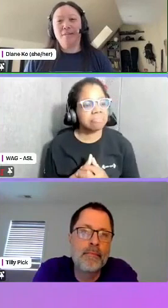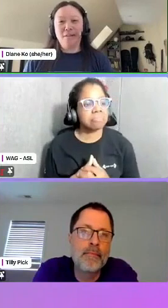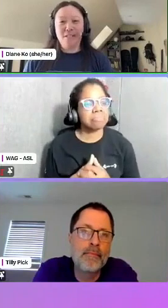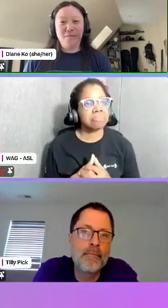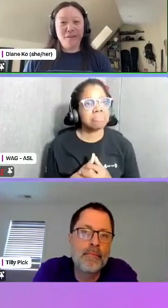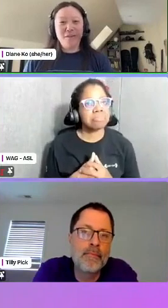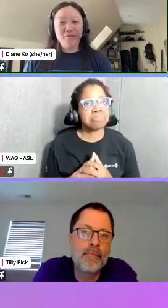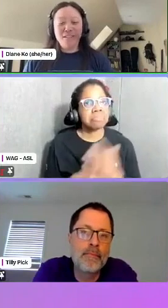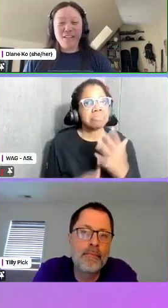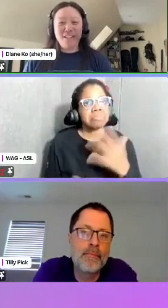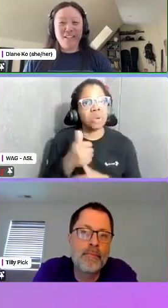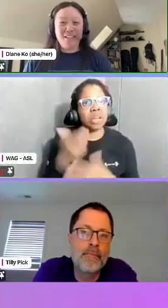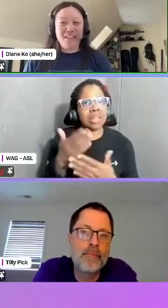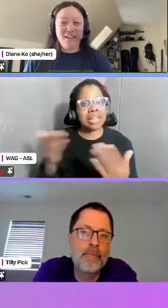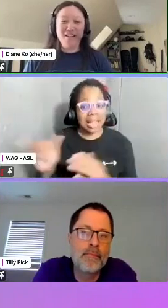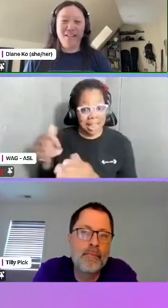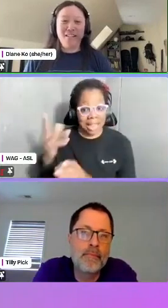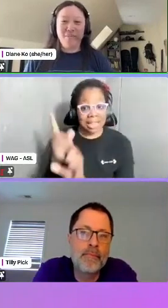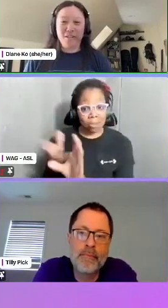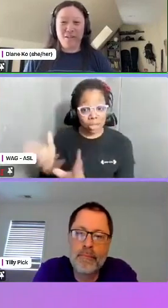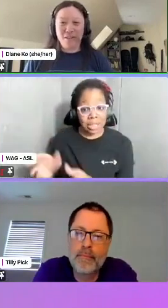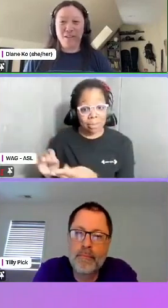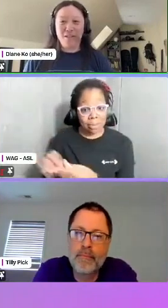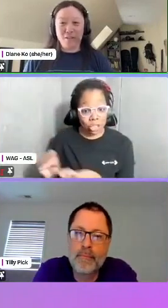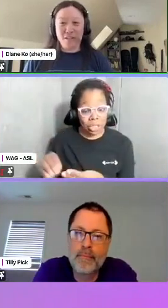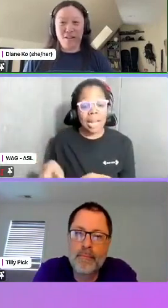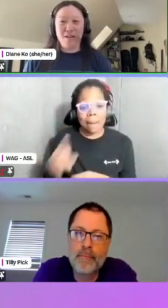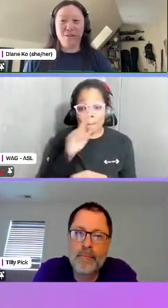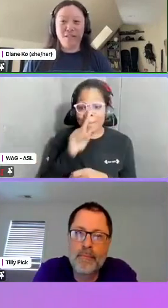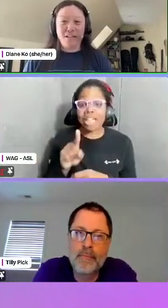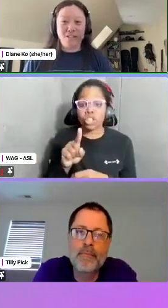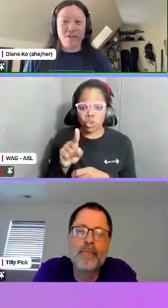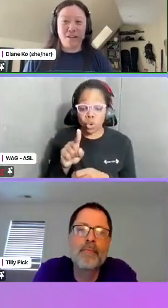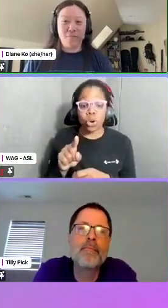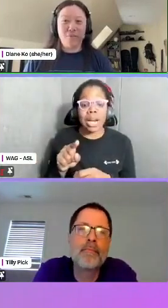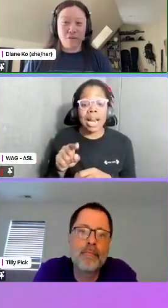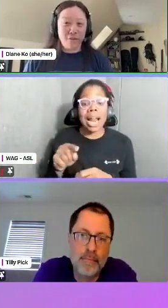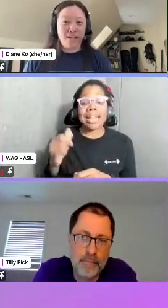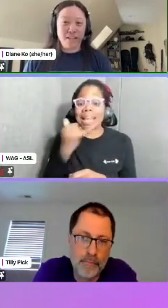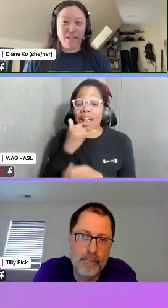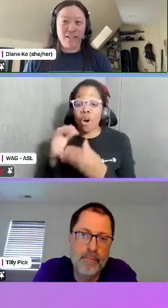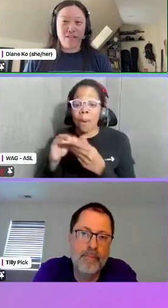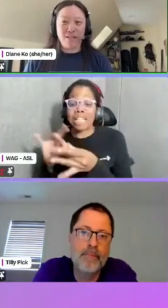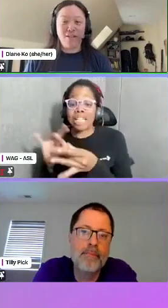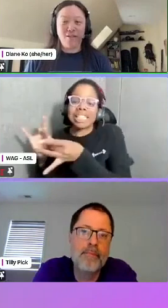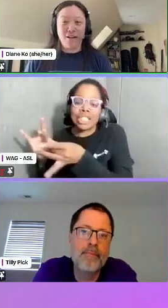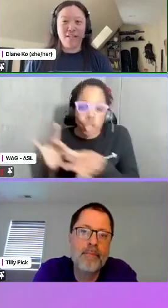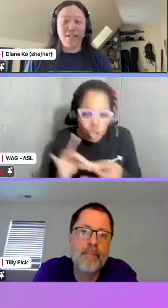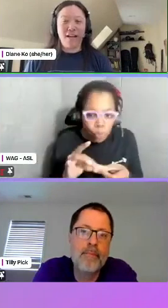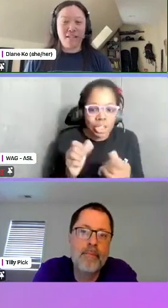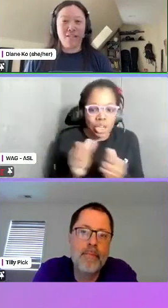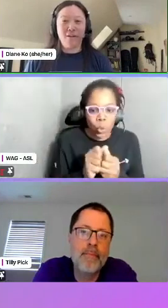questions along the way. And answering questions along the way. So I pulled out a few of them. Let me